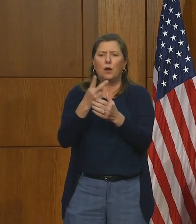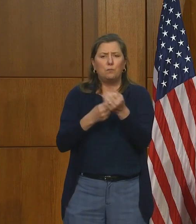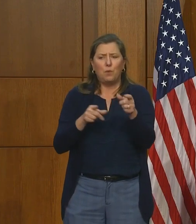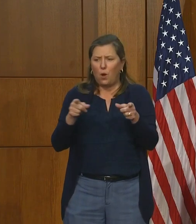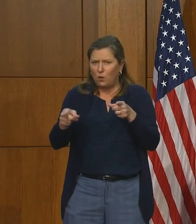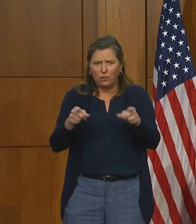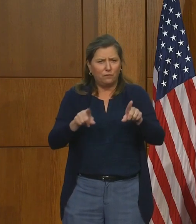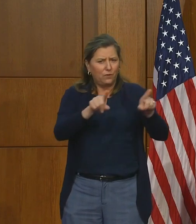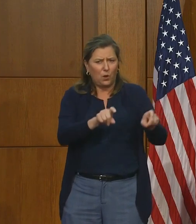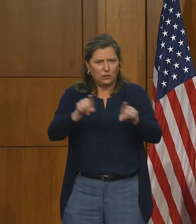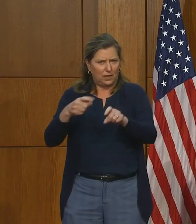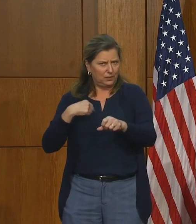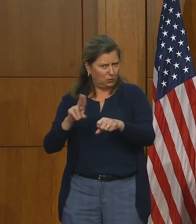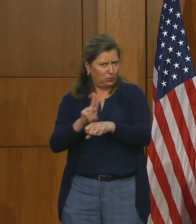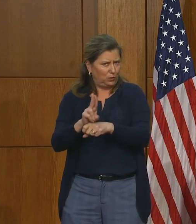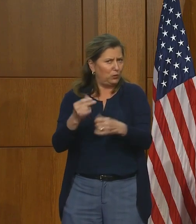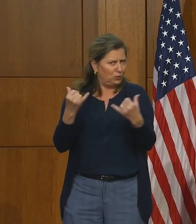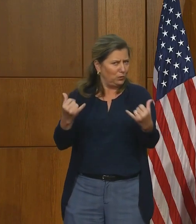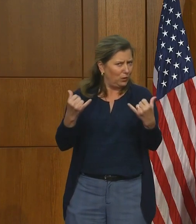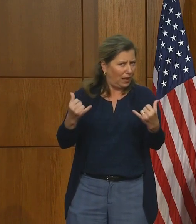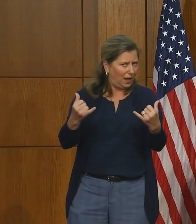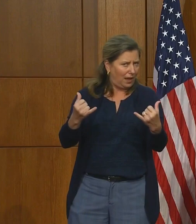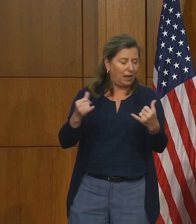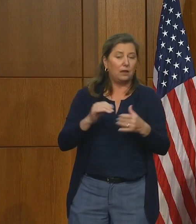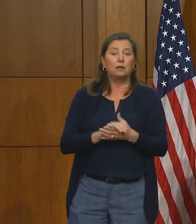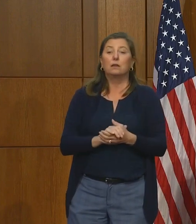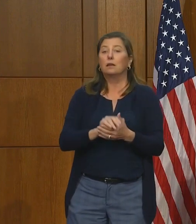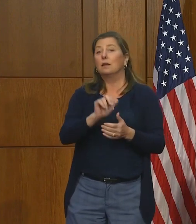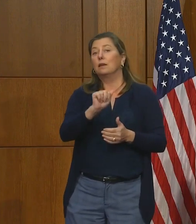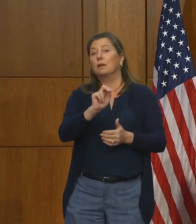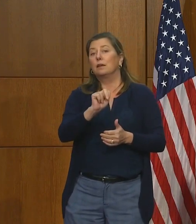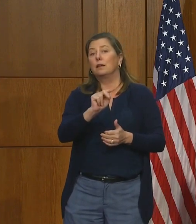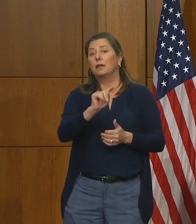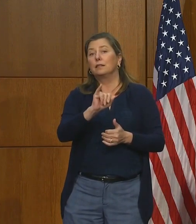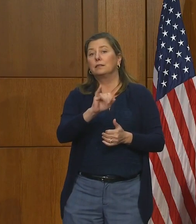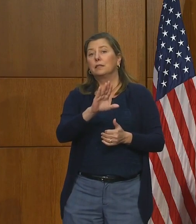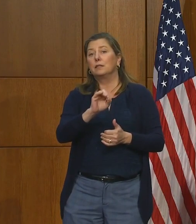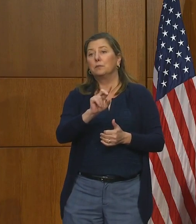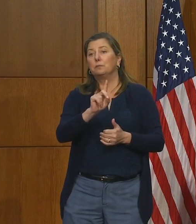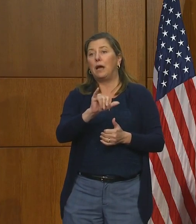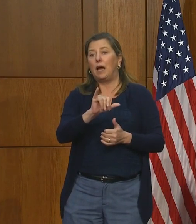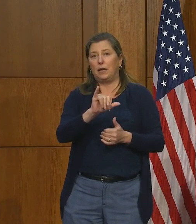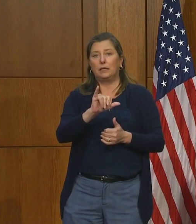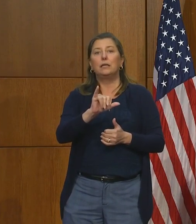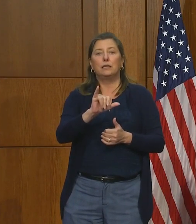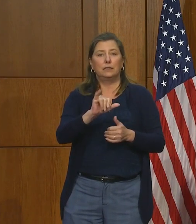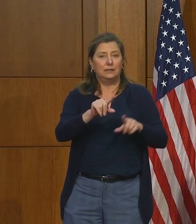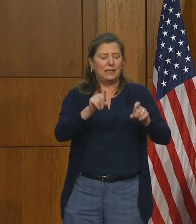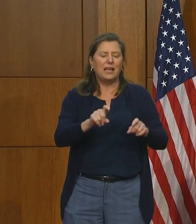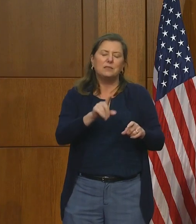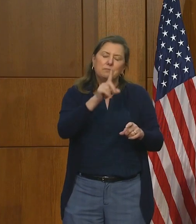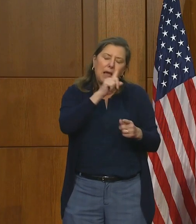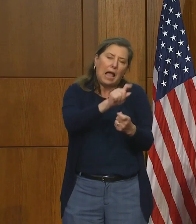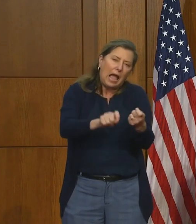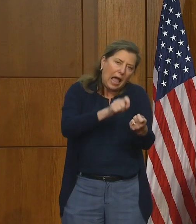THAT WE WERE USED THOSE TOGETHER THE THEY'RE BOTH TEST